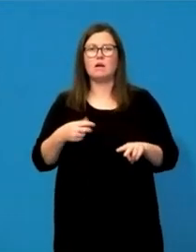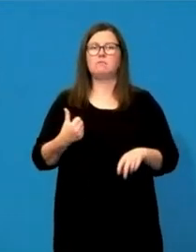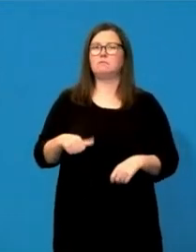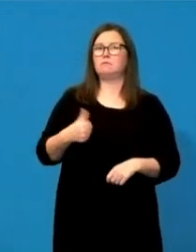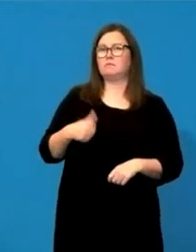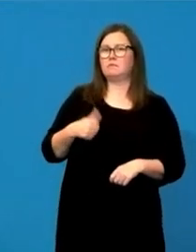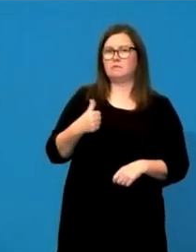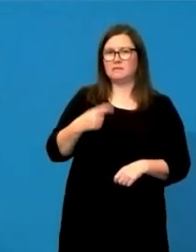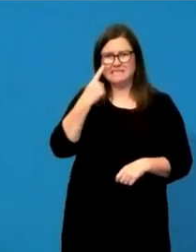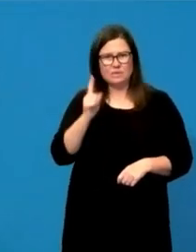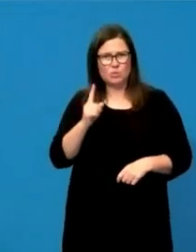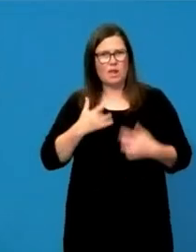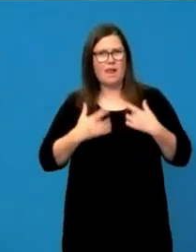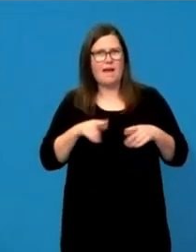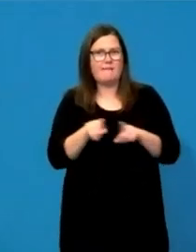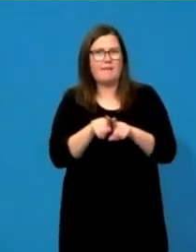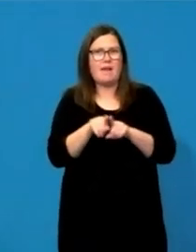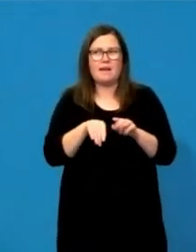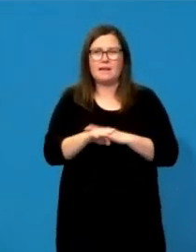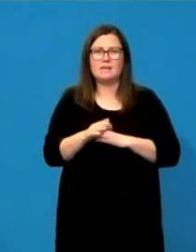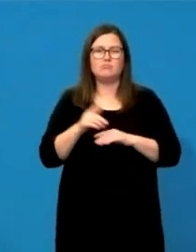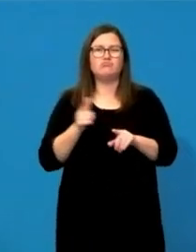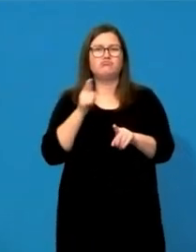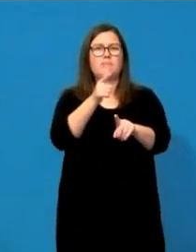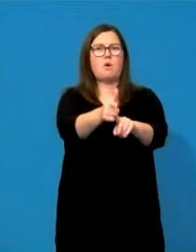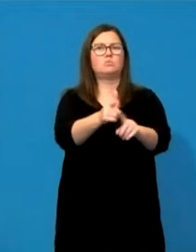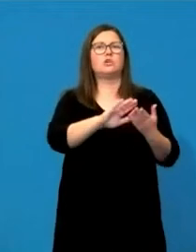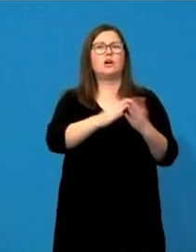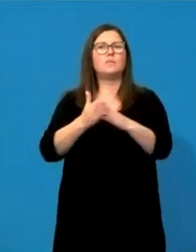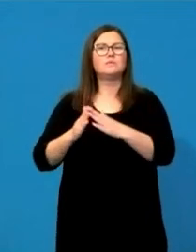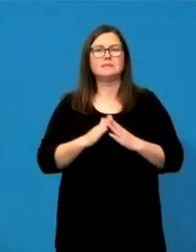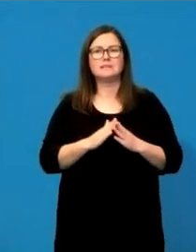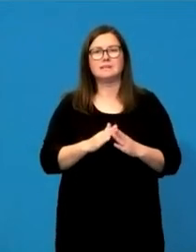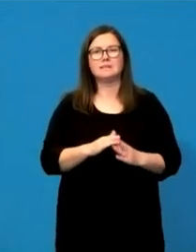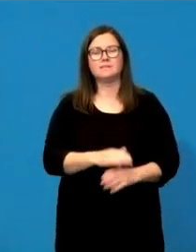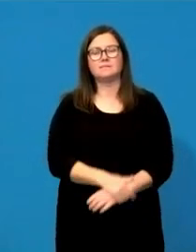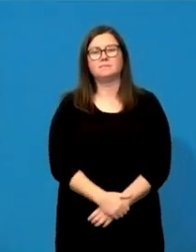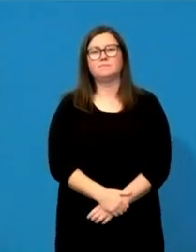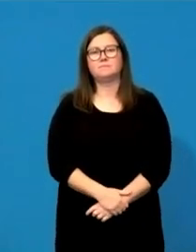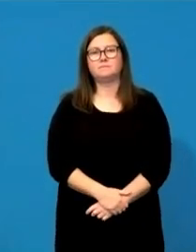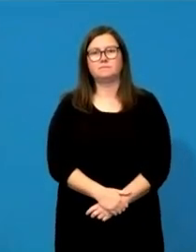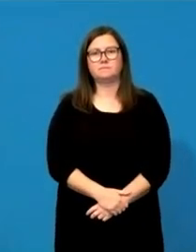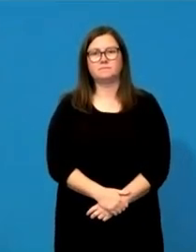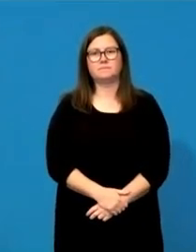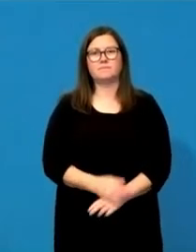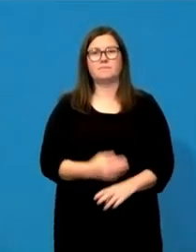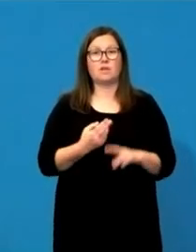limited services. MS TARRAGO: And if you could design what the NDIS looked like, would